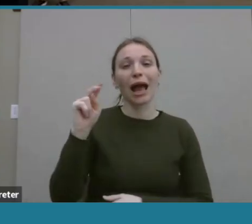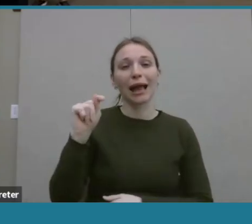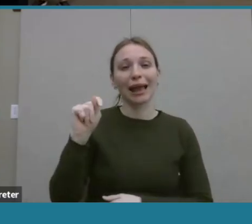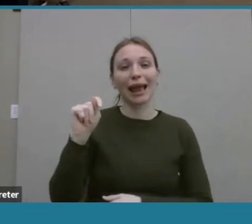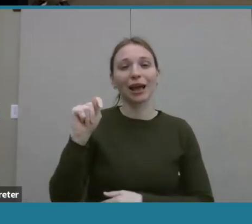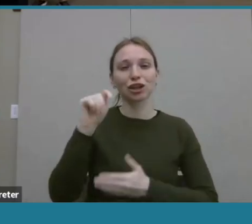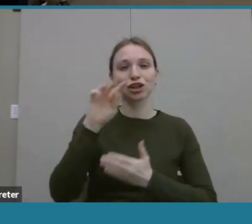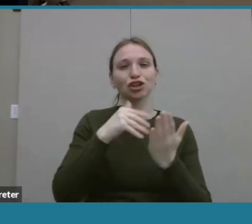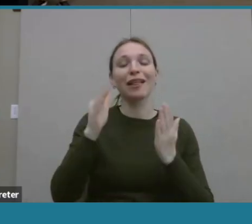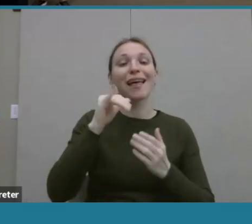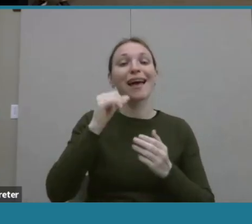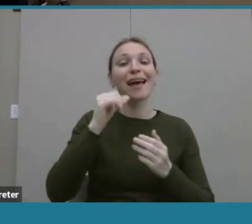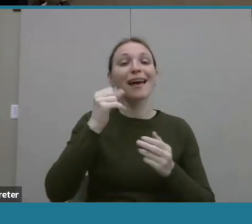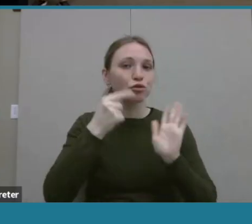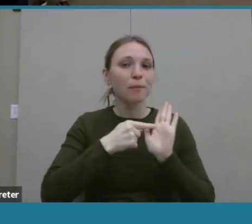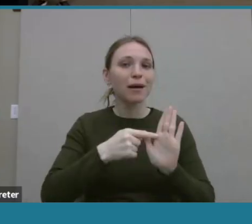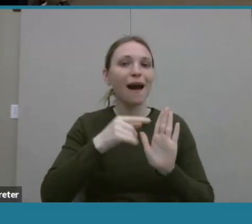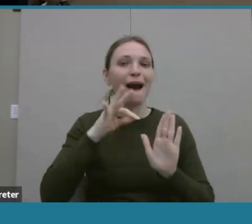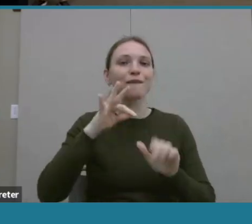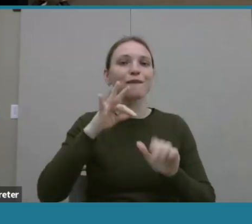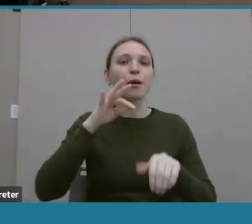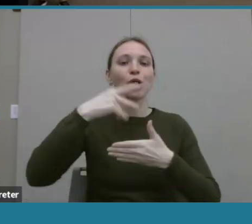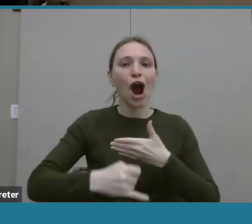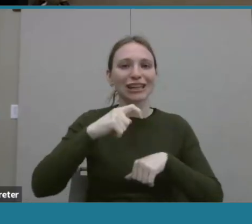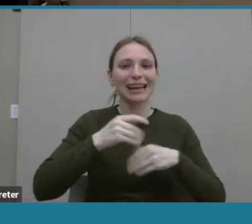And we edited it so many times, I think we just stopped. We're like, we'll finish when we finish.